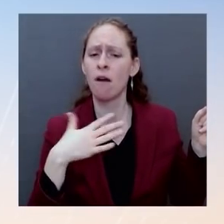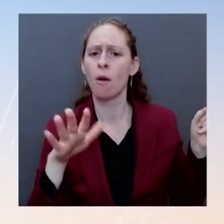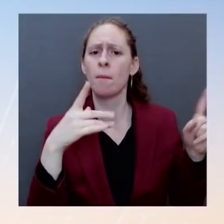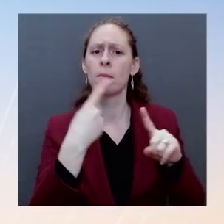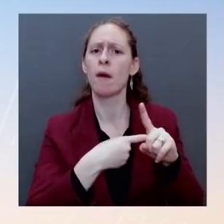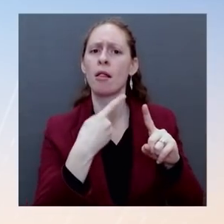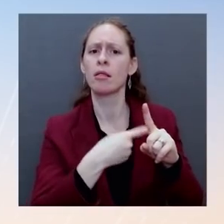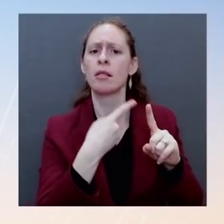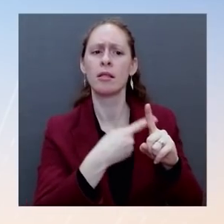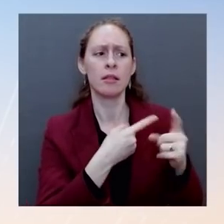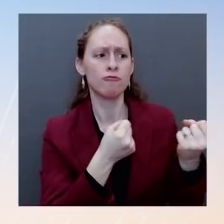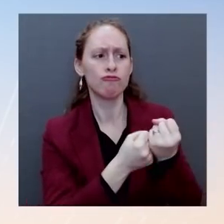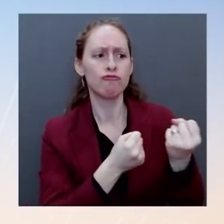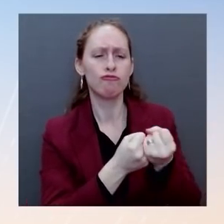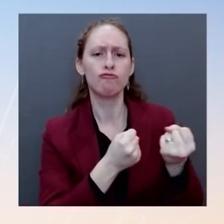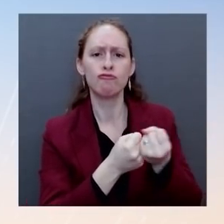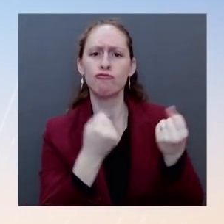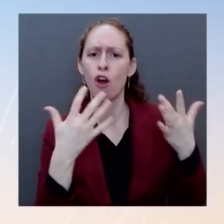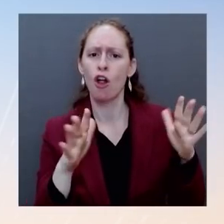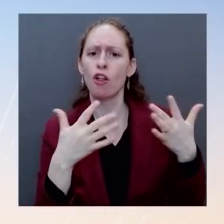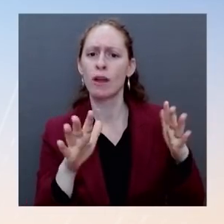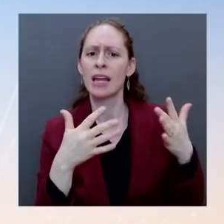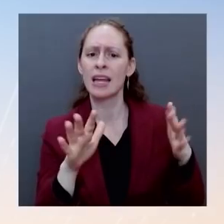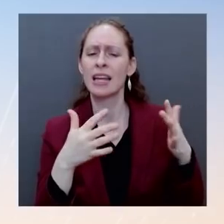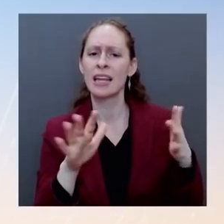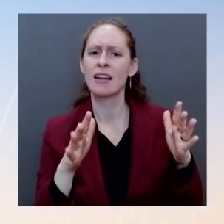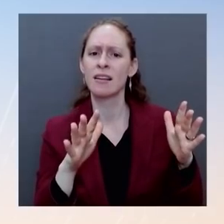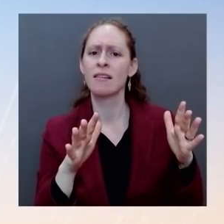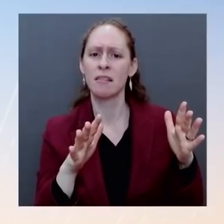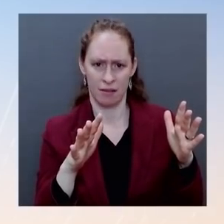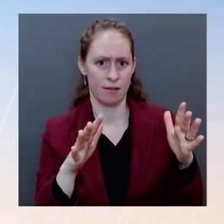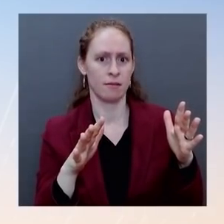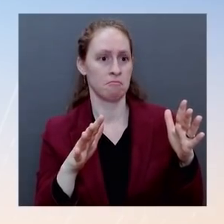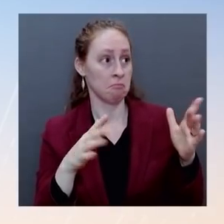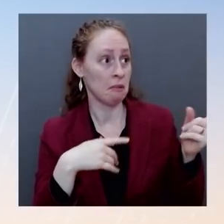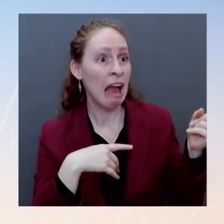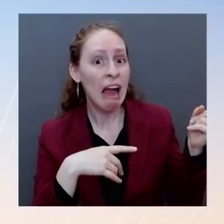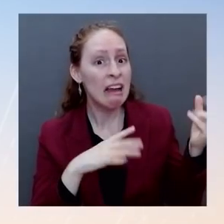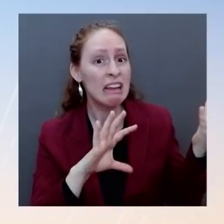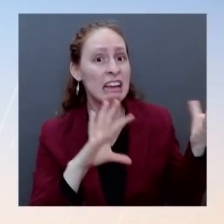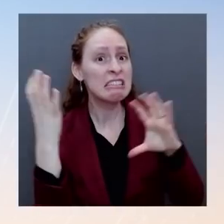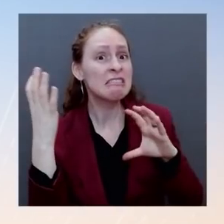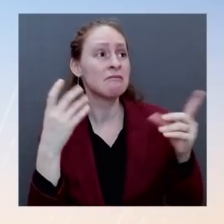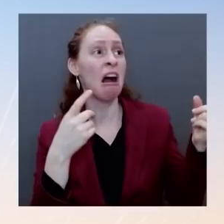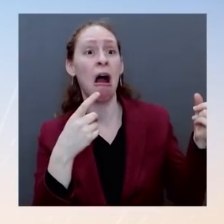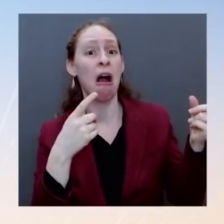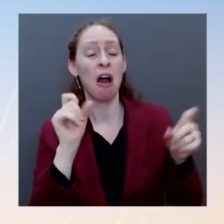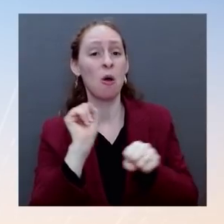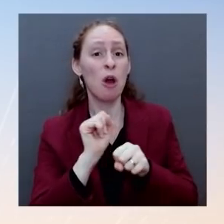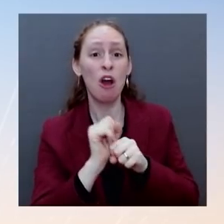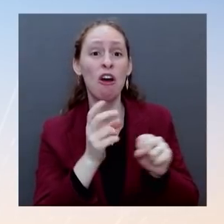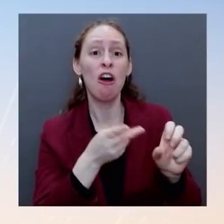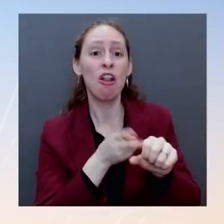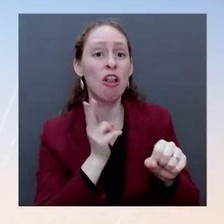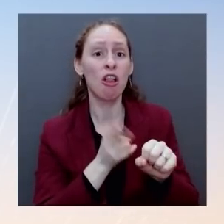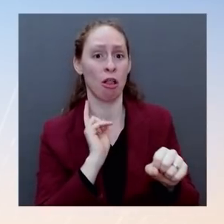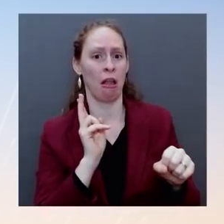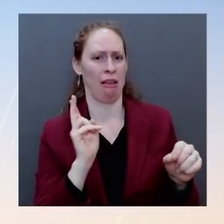on labor force participation and, in some cases, a positive impact because it frees people up to work more.